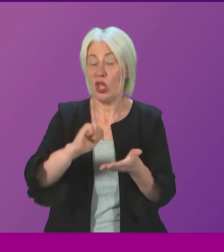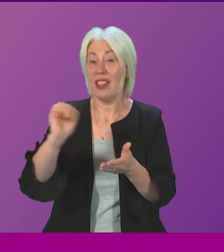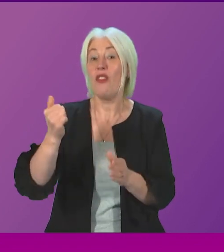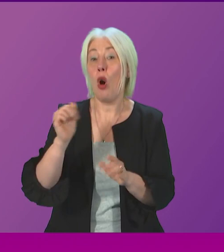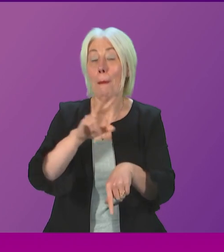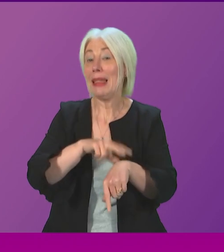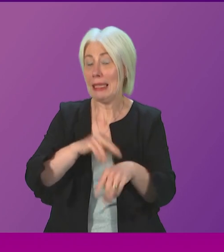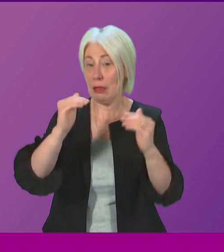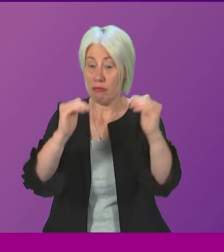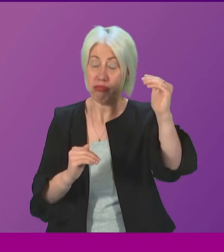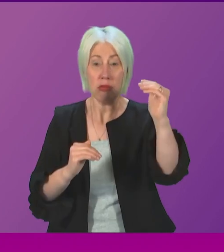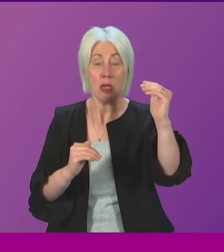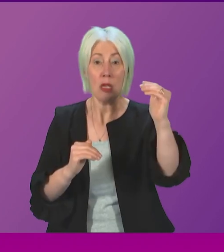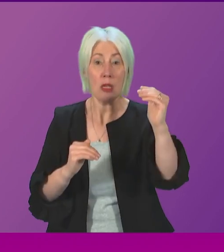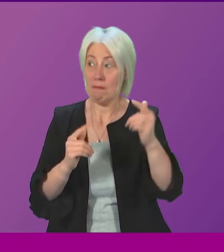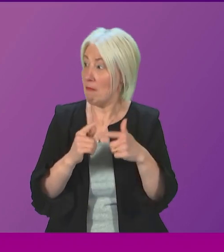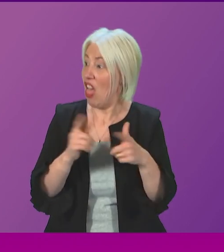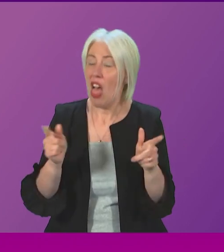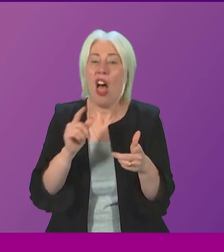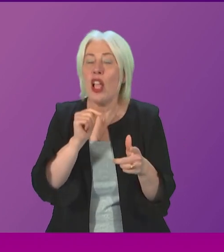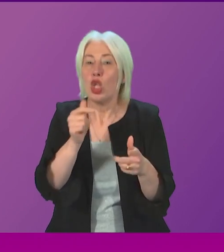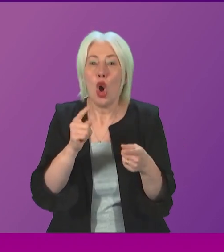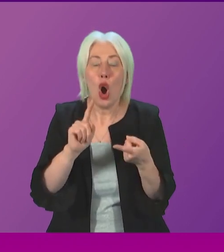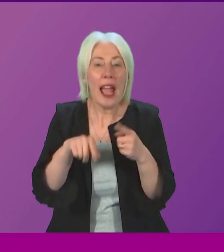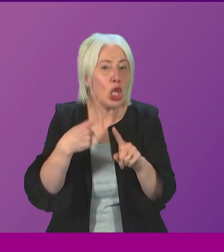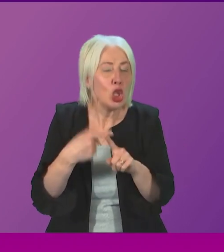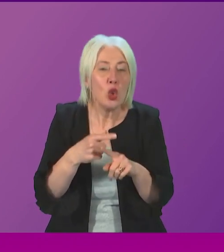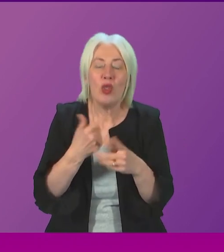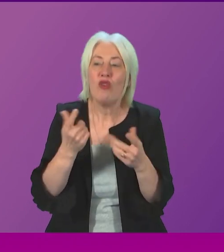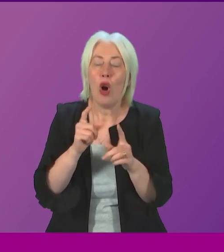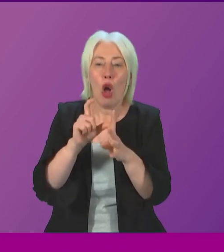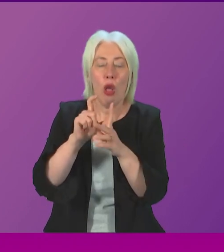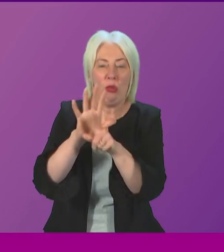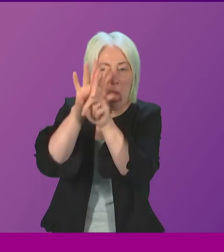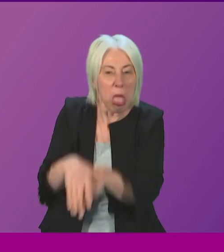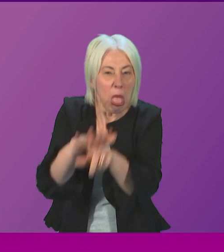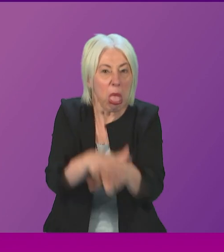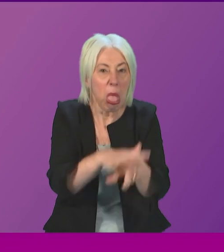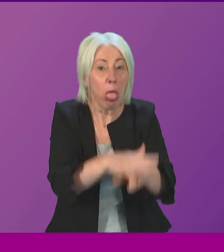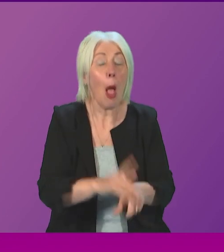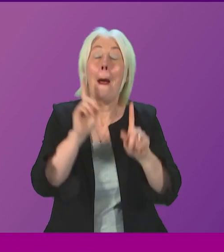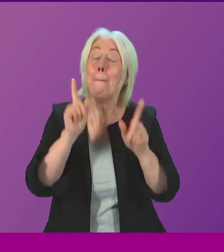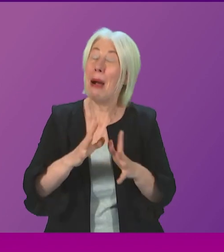Absolutely none of that excuses discrimination, but it is a serious problem that limits Police